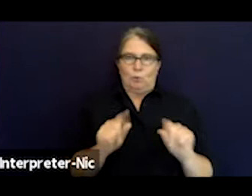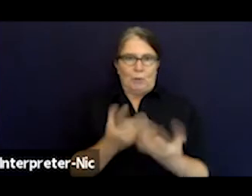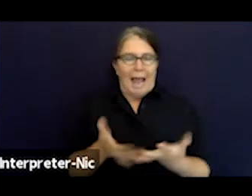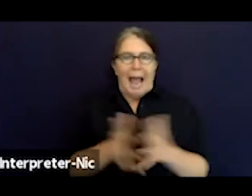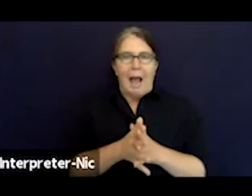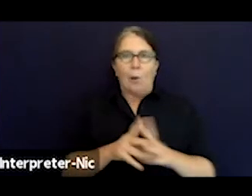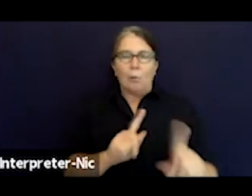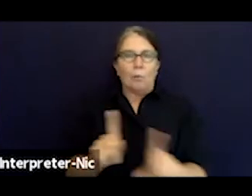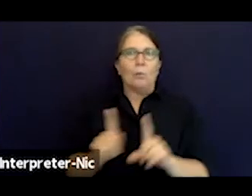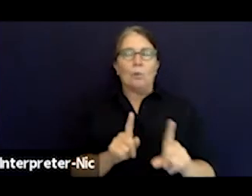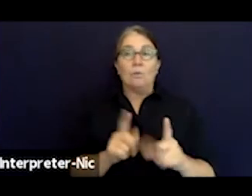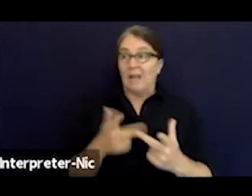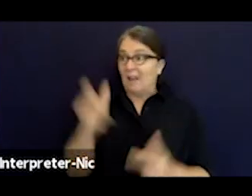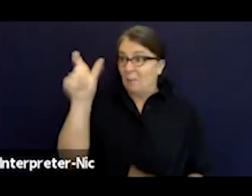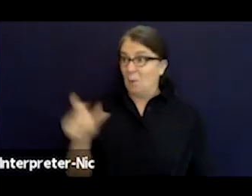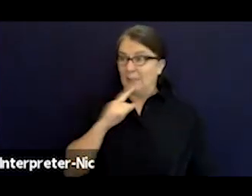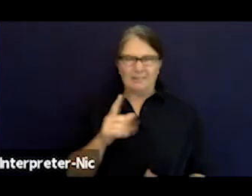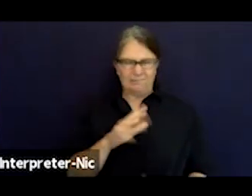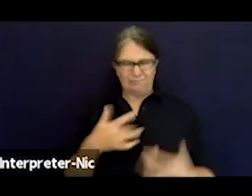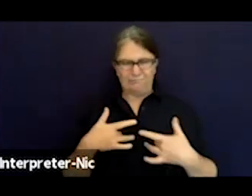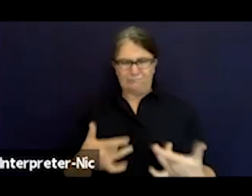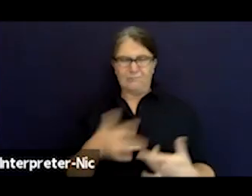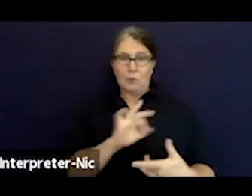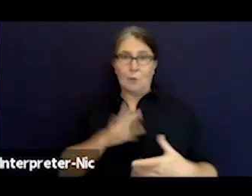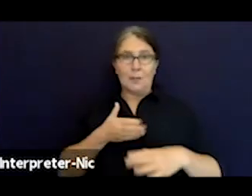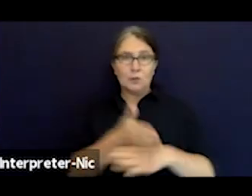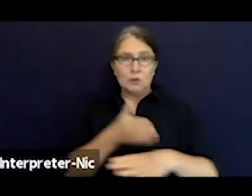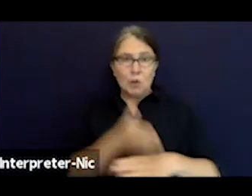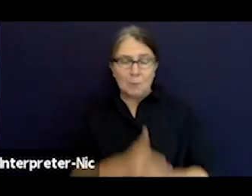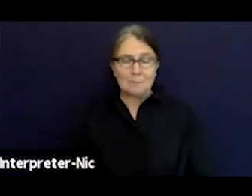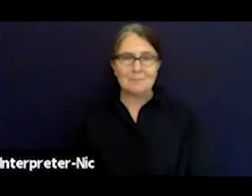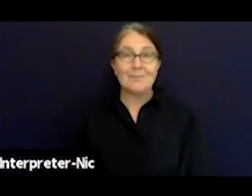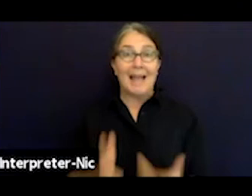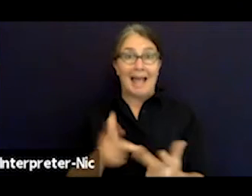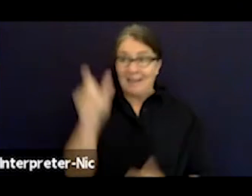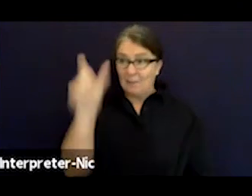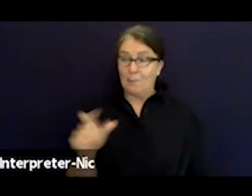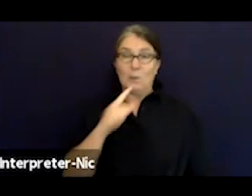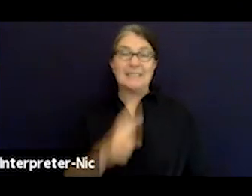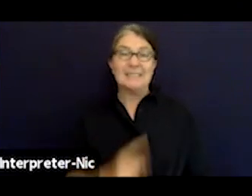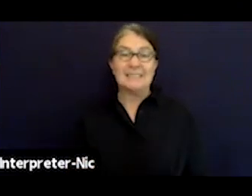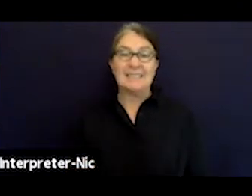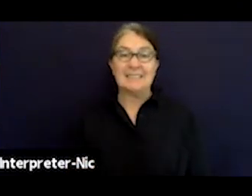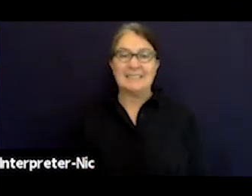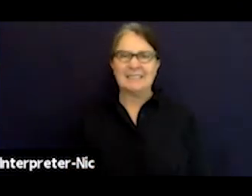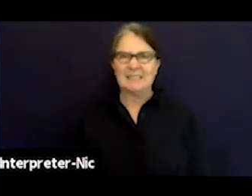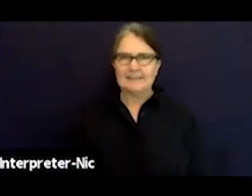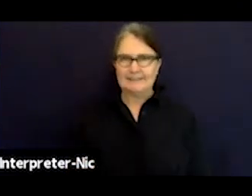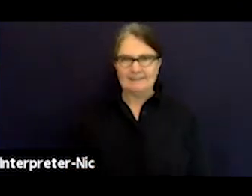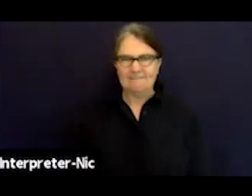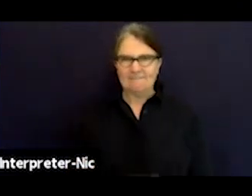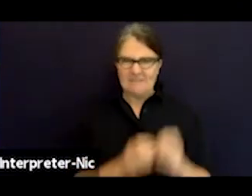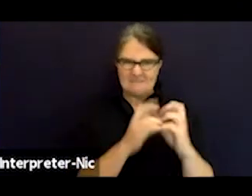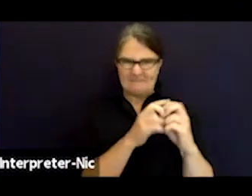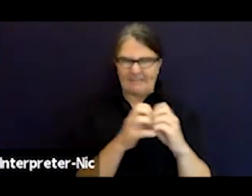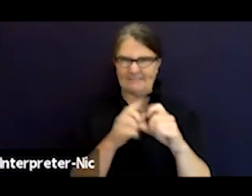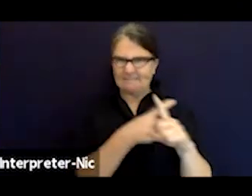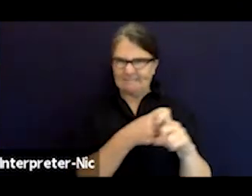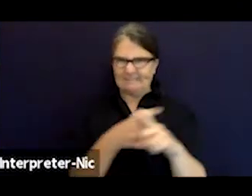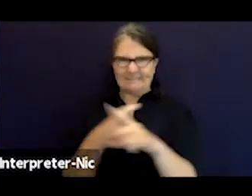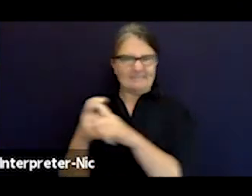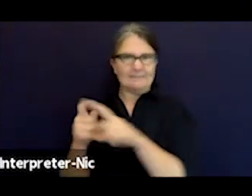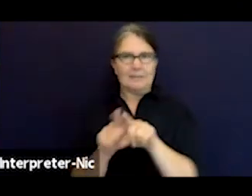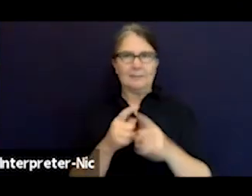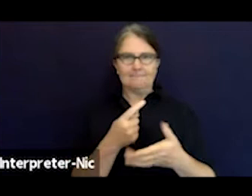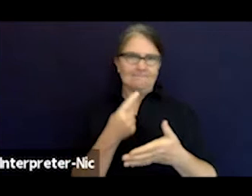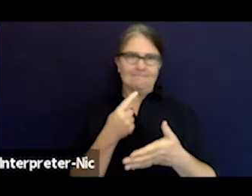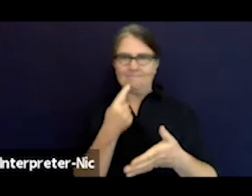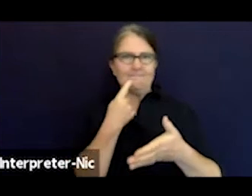says, “This is not my job.” Jeremy says -- and I’ll say this as phonetically as I can, "Hmph.”